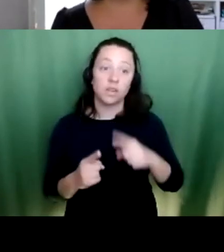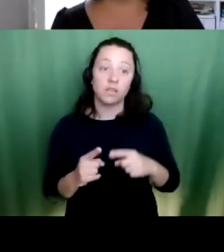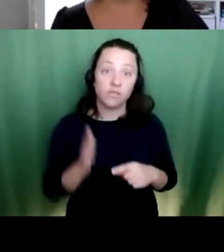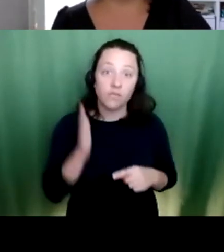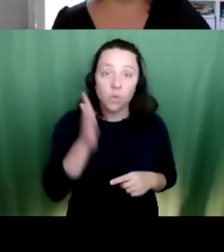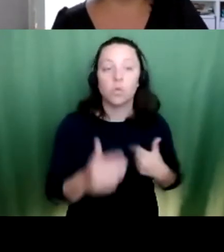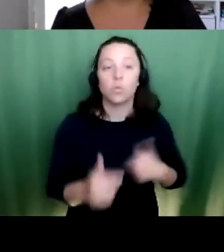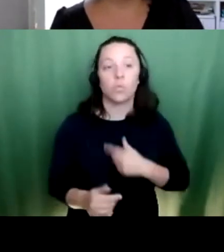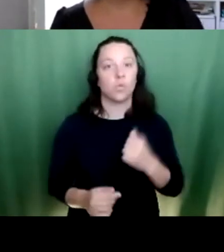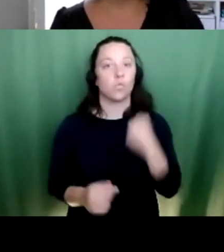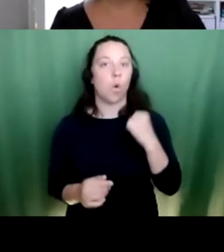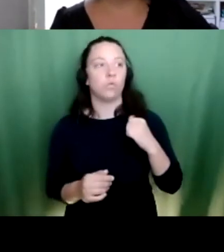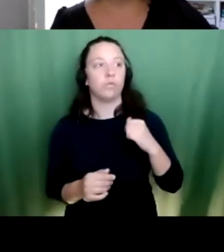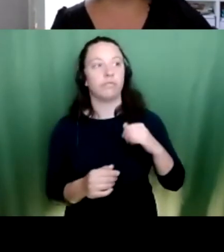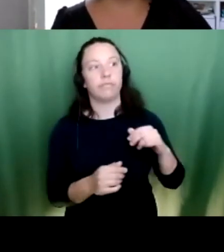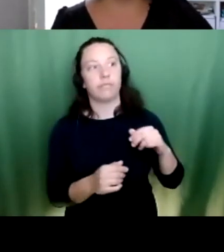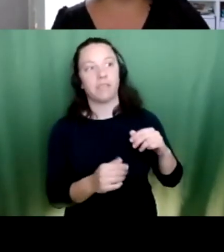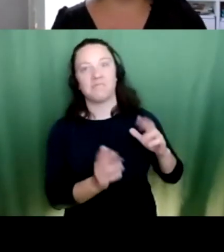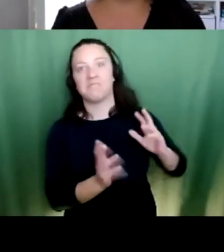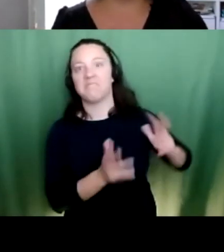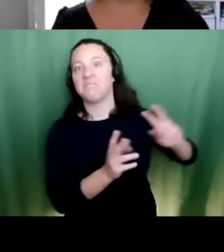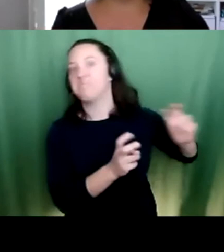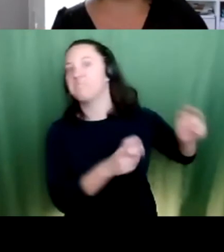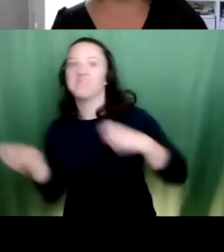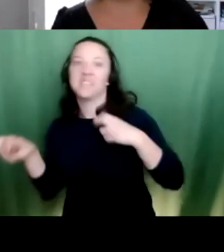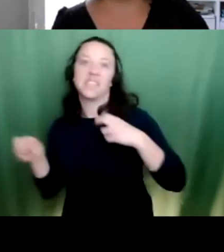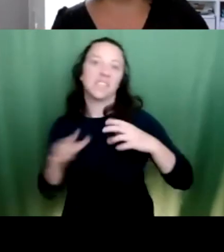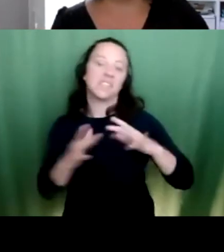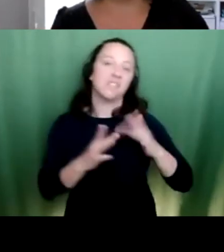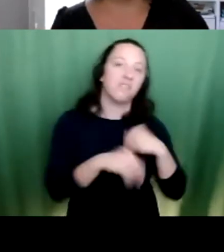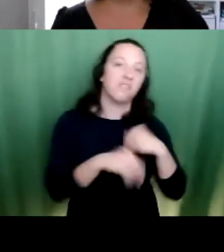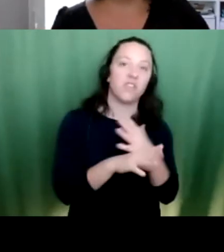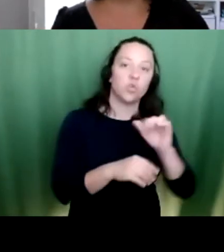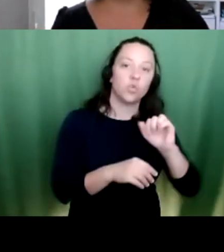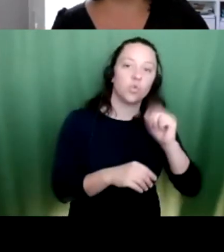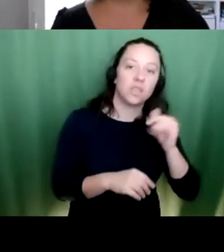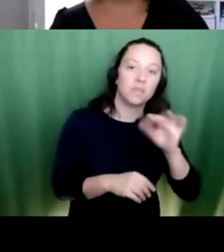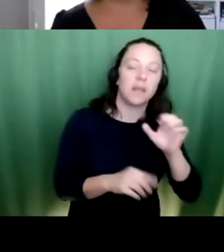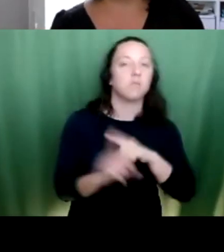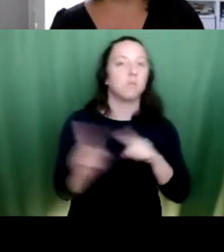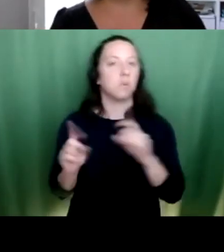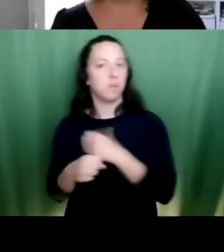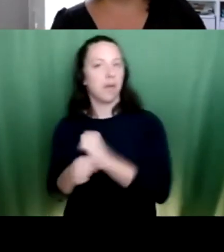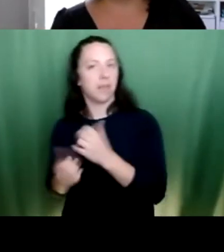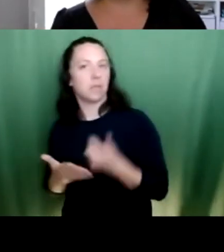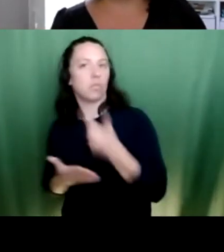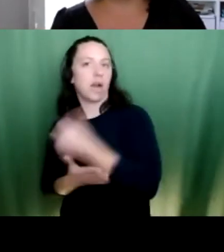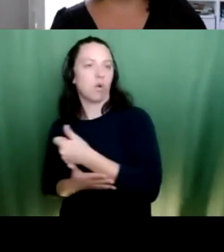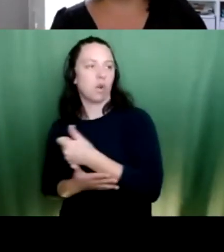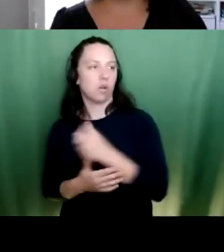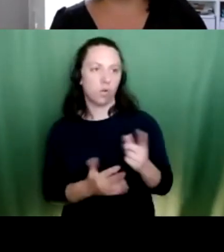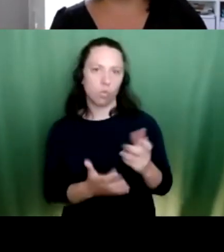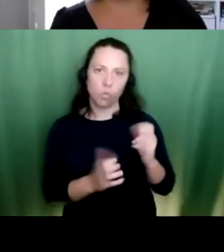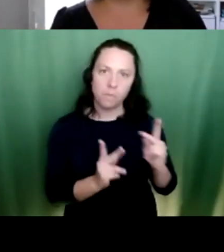but we make this a priority with both things. As much as we want people back on the grounds, we want both opportunities.